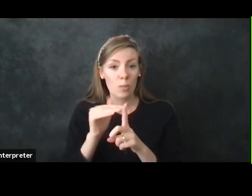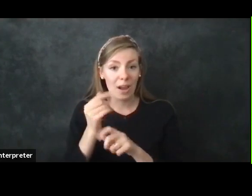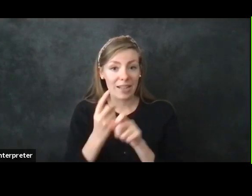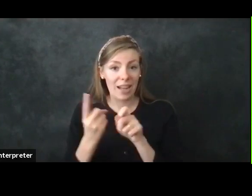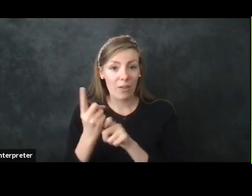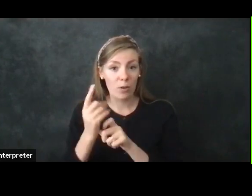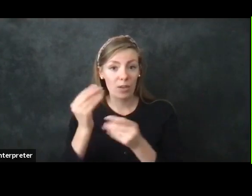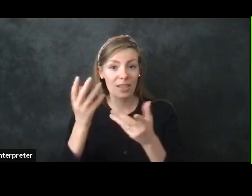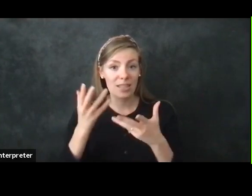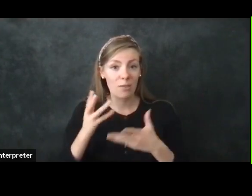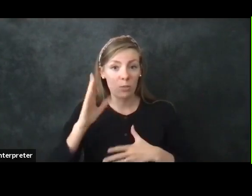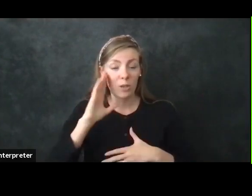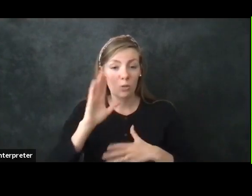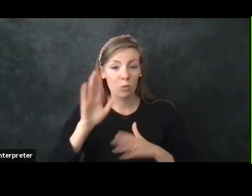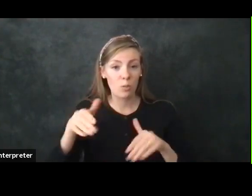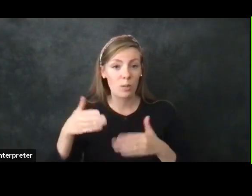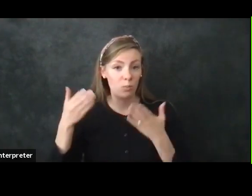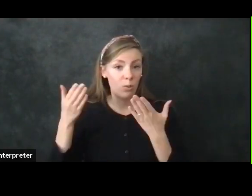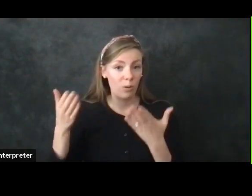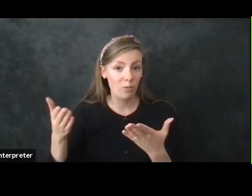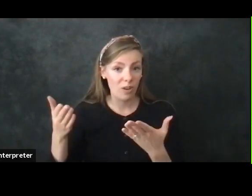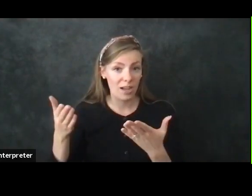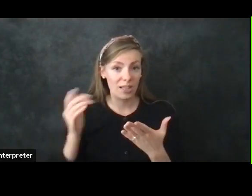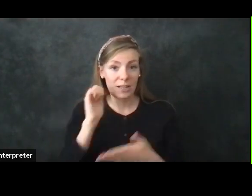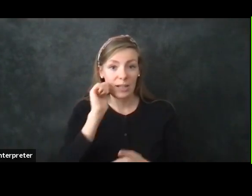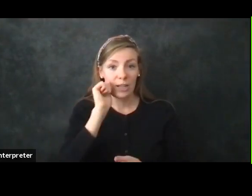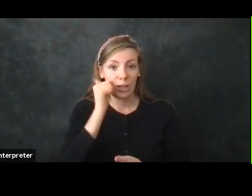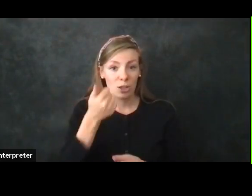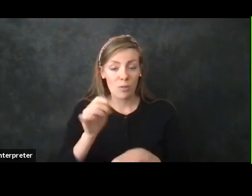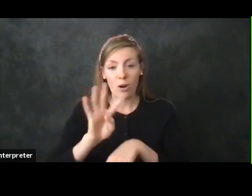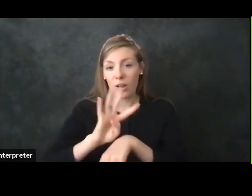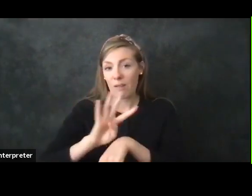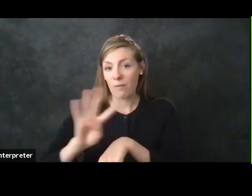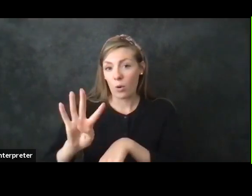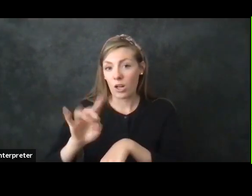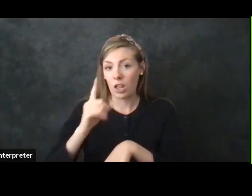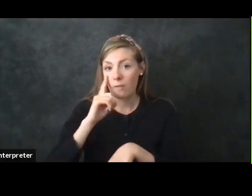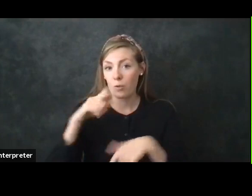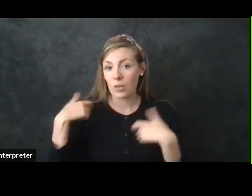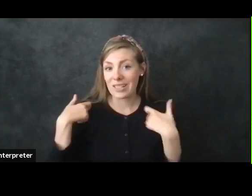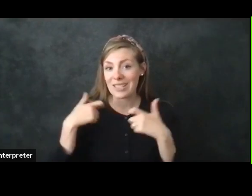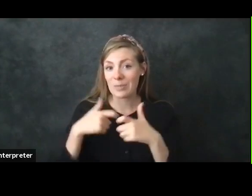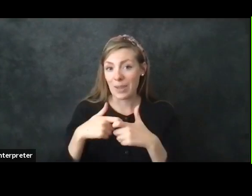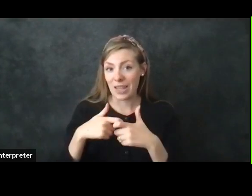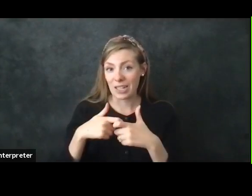information will be provided tomorrow at 04:00 in Spanish, and we encourage you all